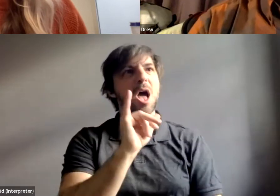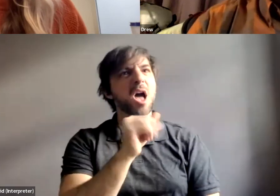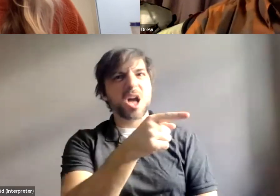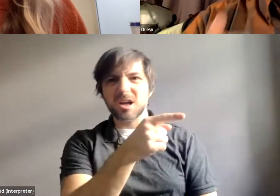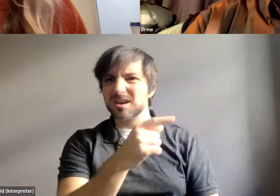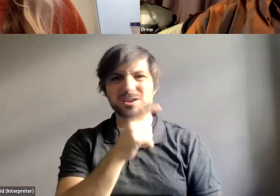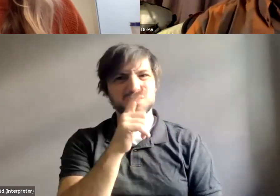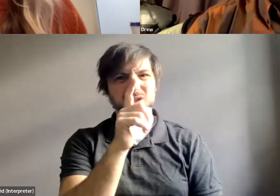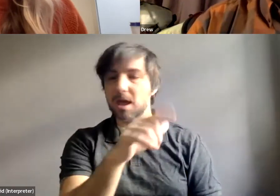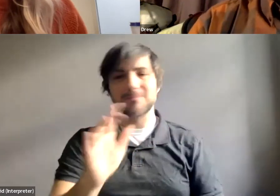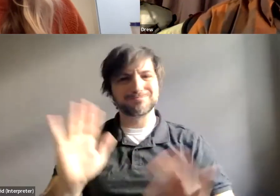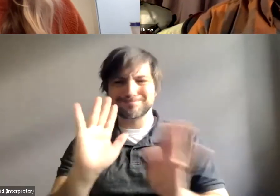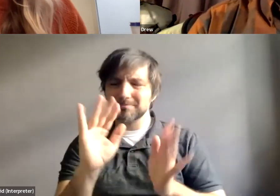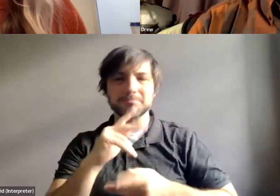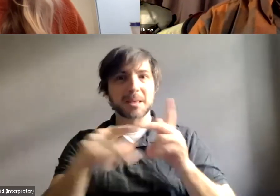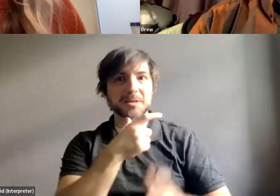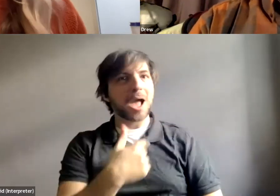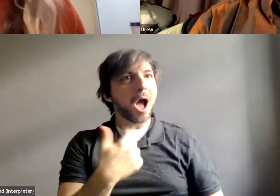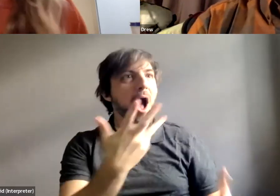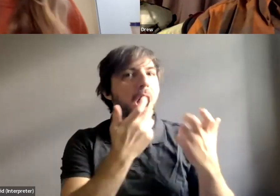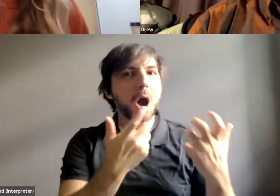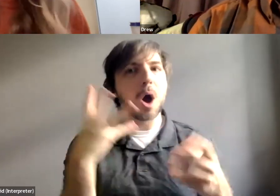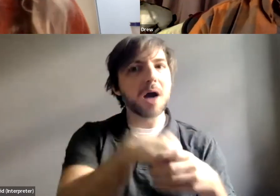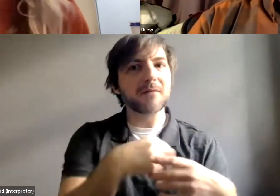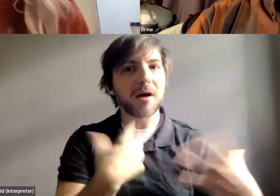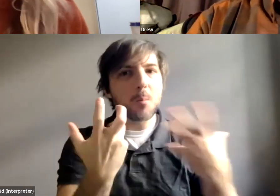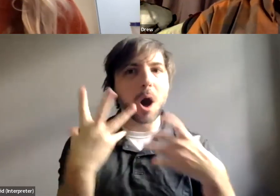ing this. It's, I want to do it with you. Our goal